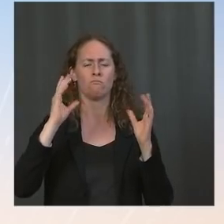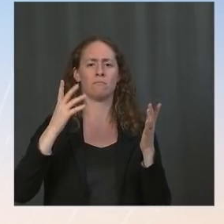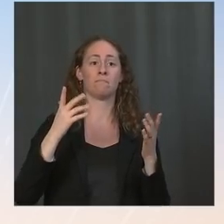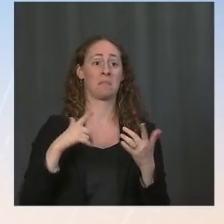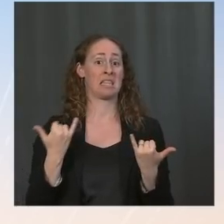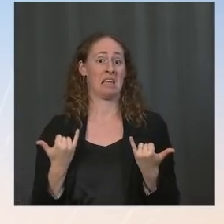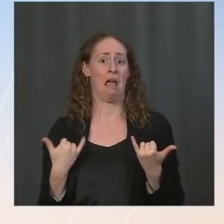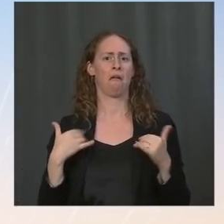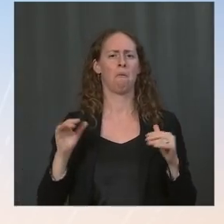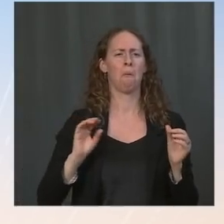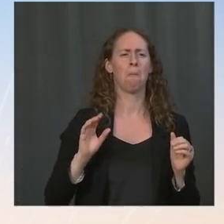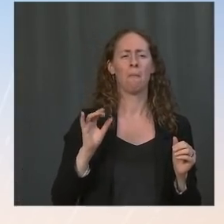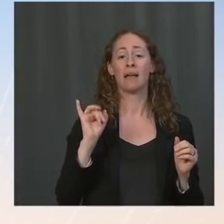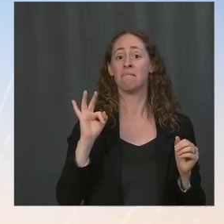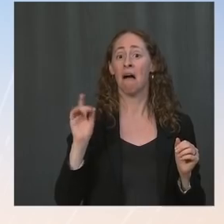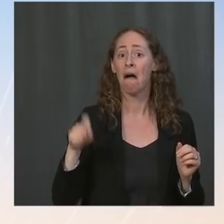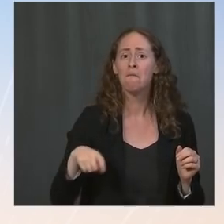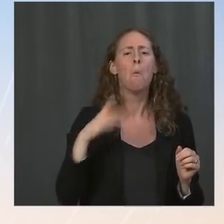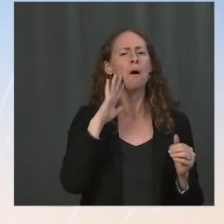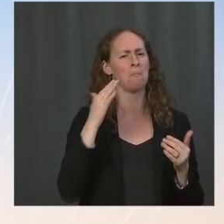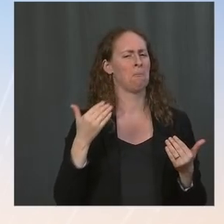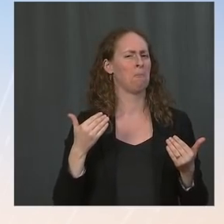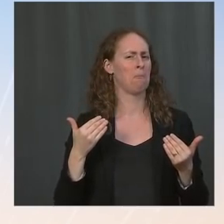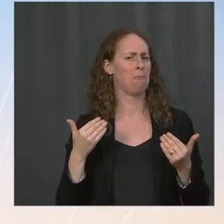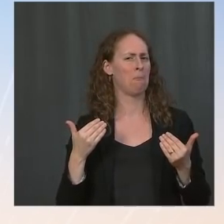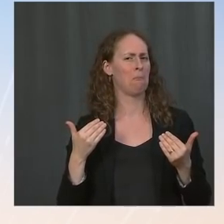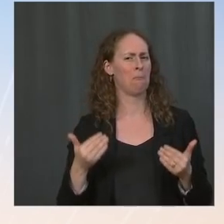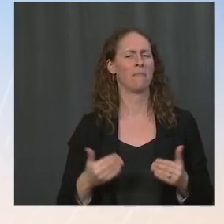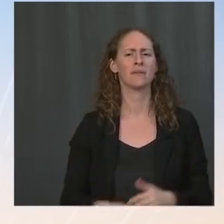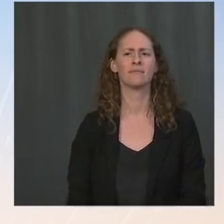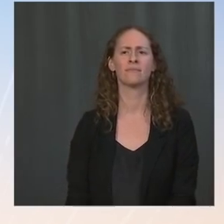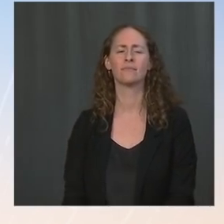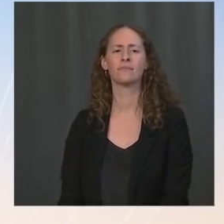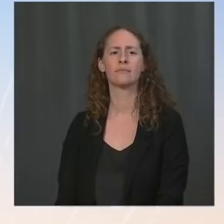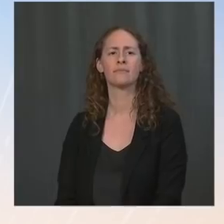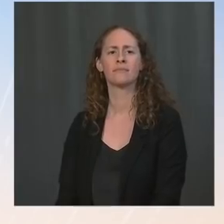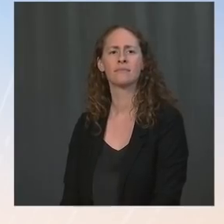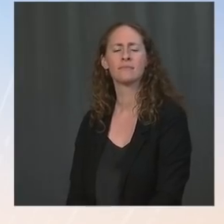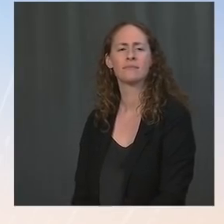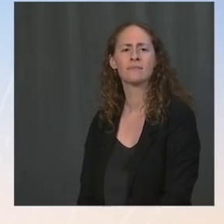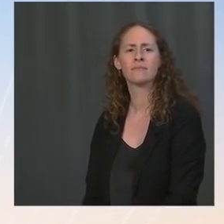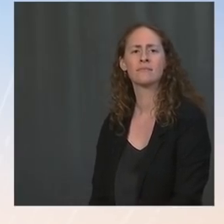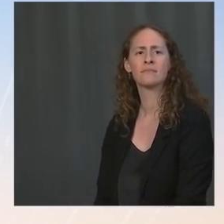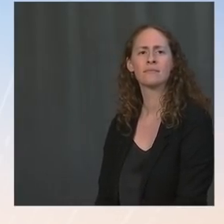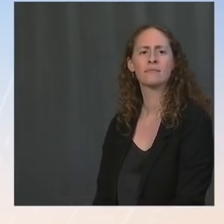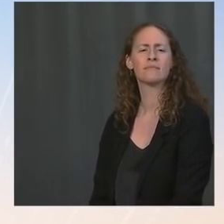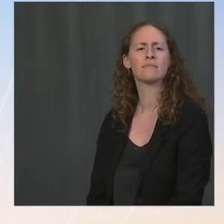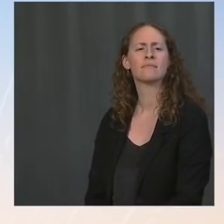The Press: And just last follow-up on the Afghanistan -- the meeting with family yesterday: Did the President -- does the President plan